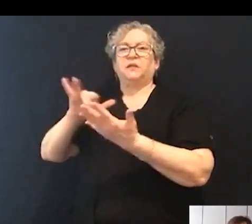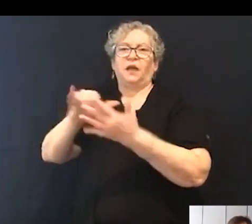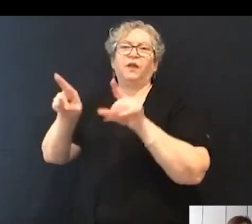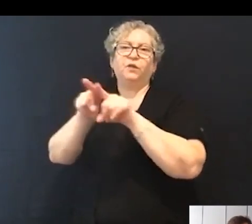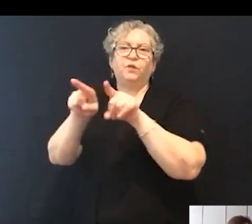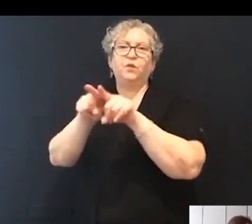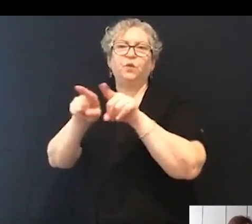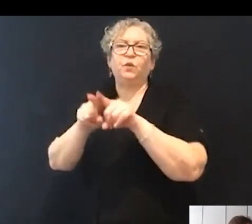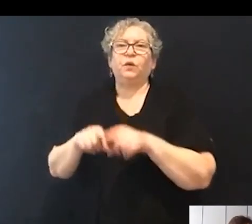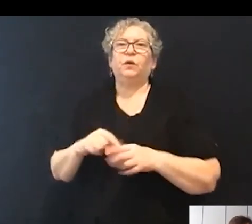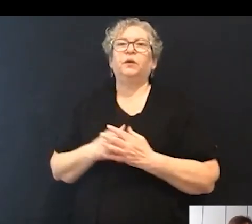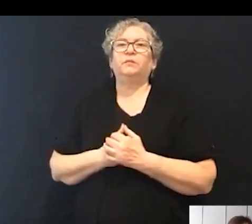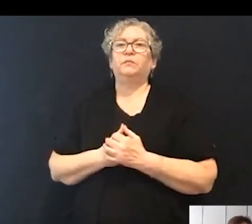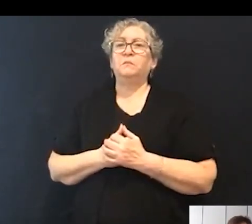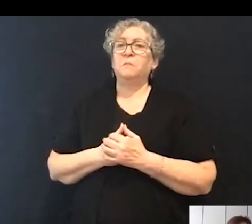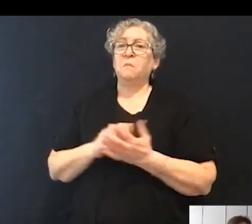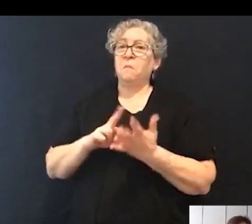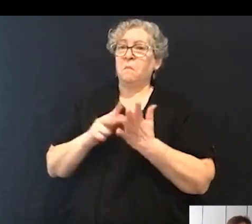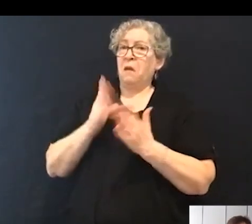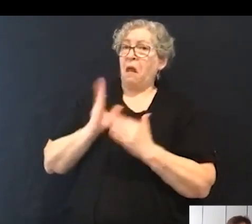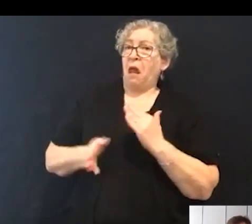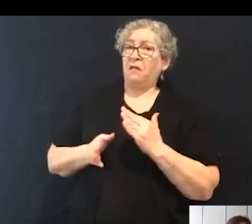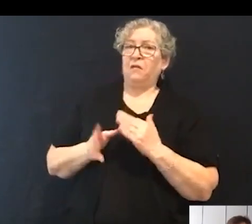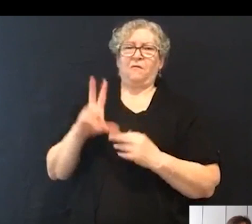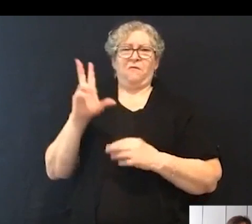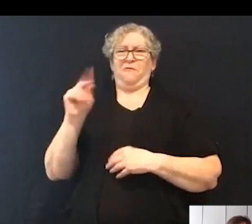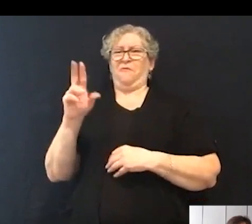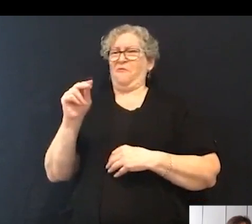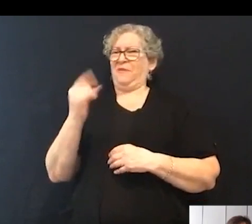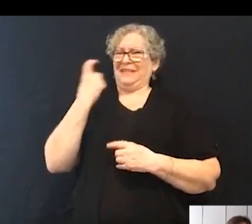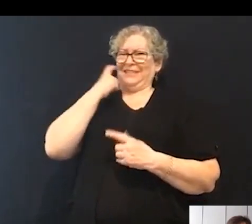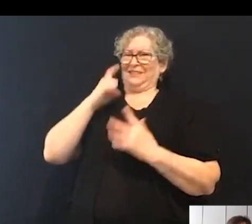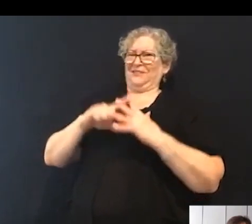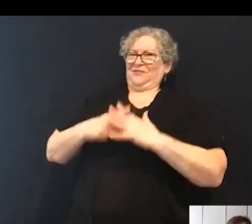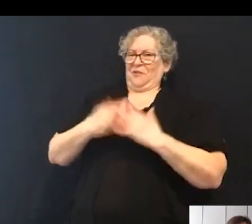And this is not the end of the story. It's more or less the beginning because our pipeline